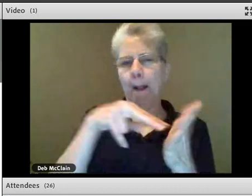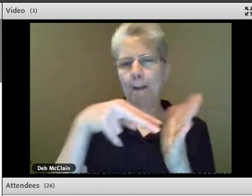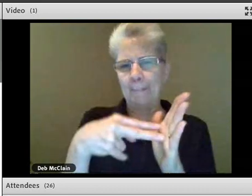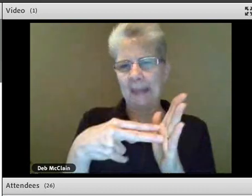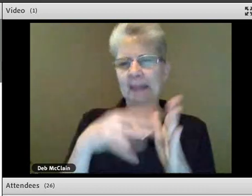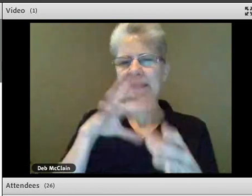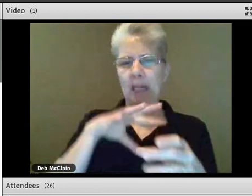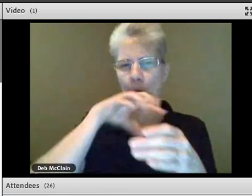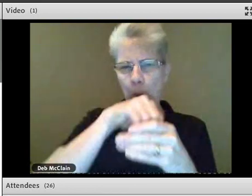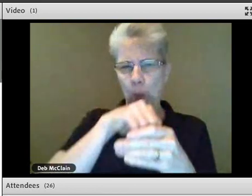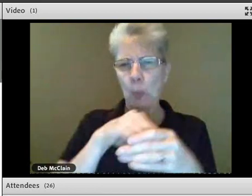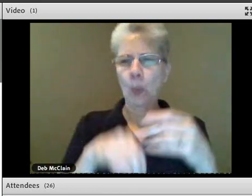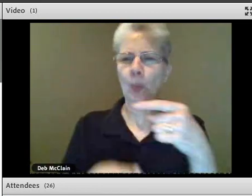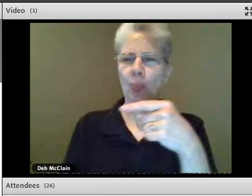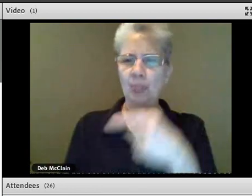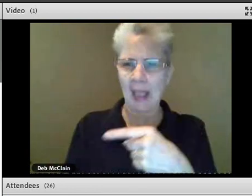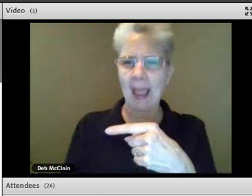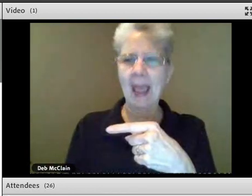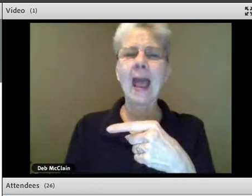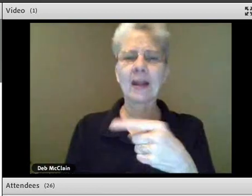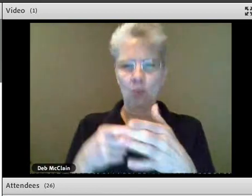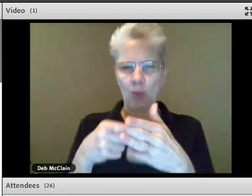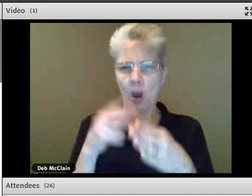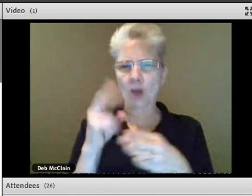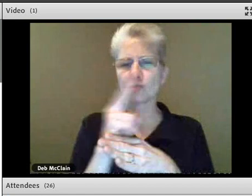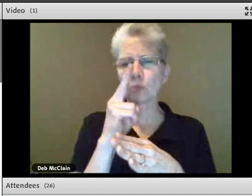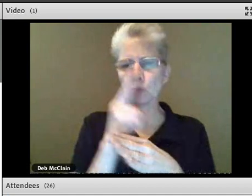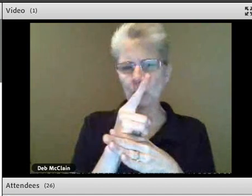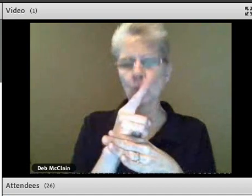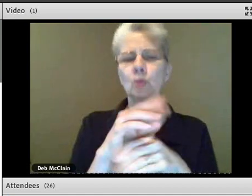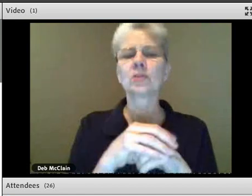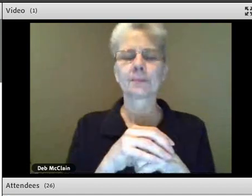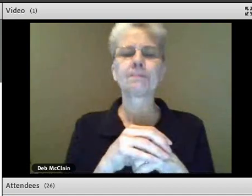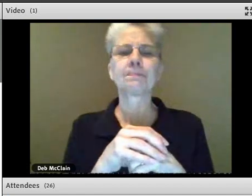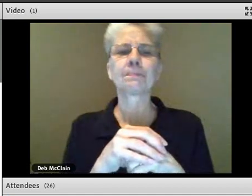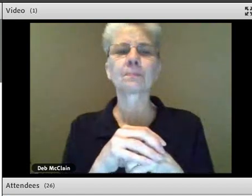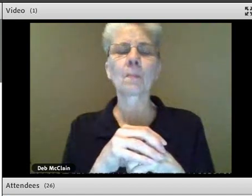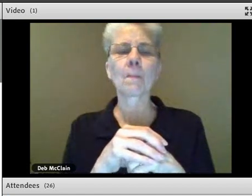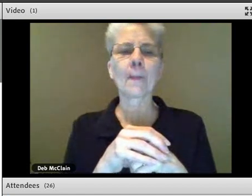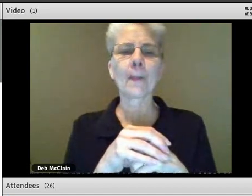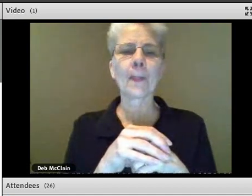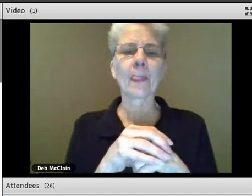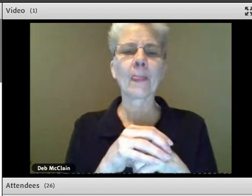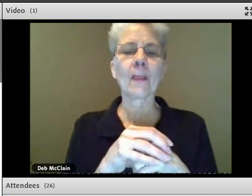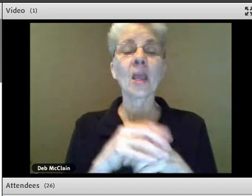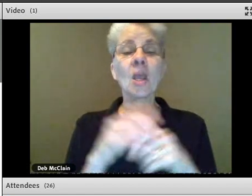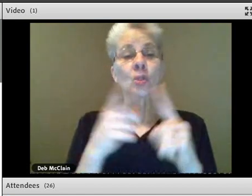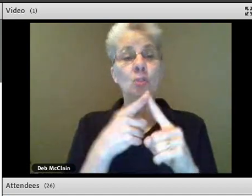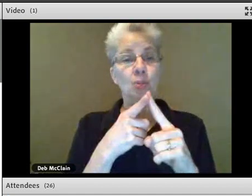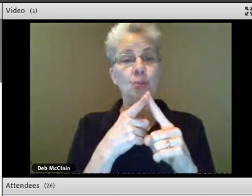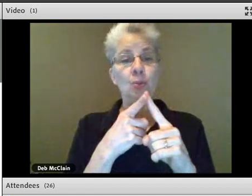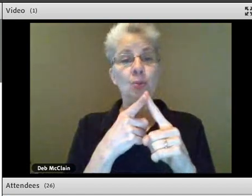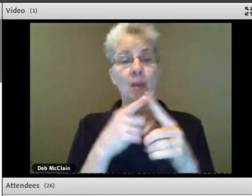or what it requires to use to be successful. In order to get access to a learning management system,